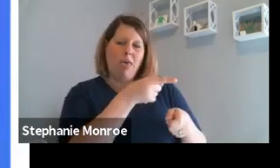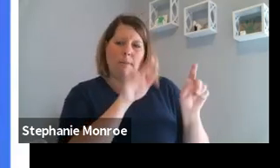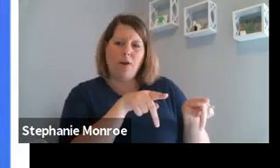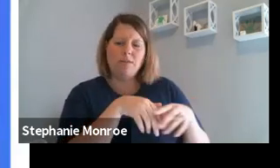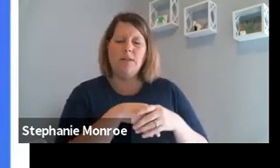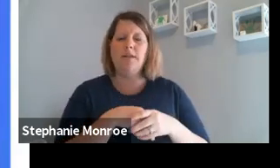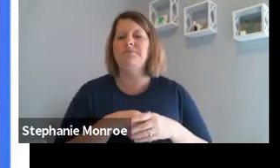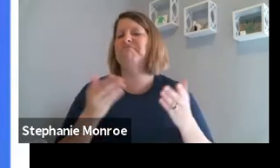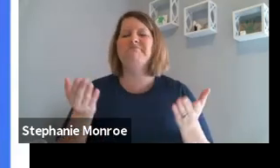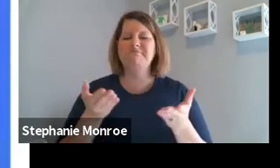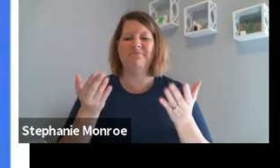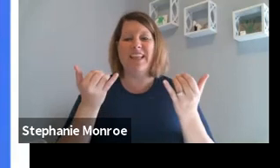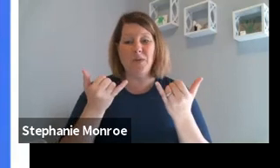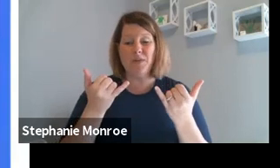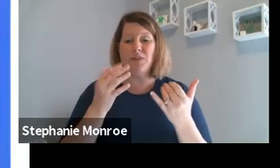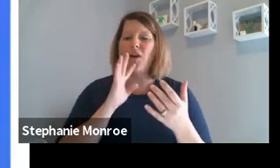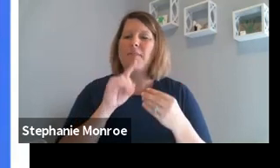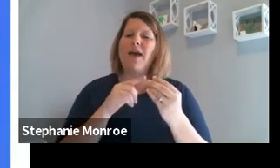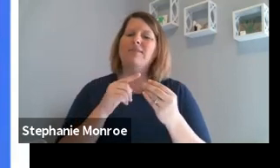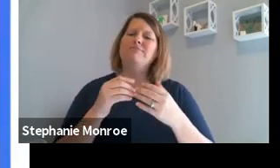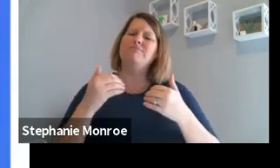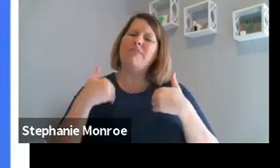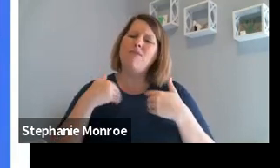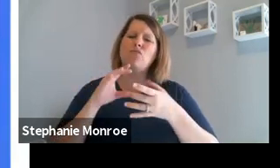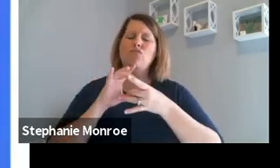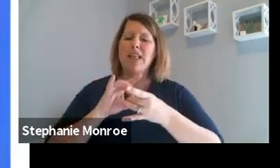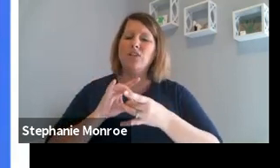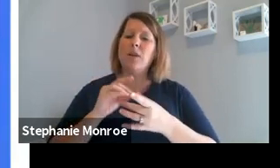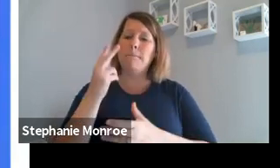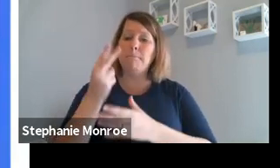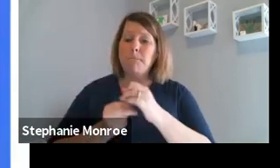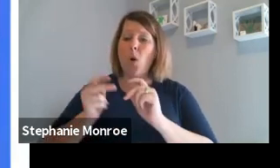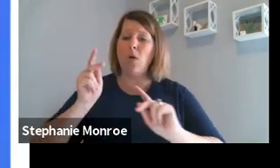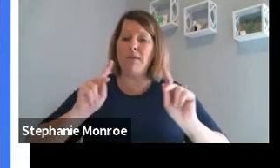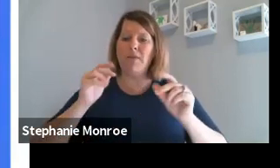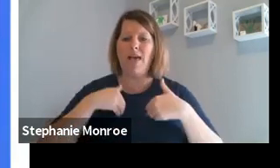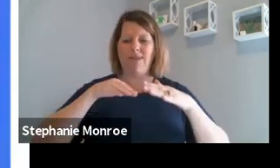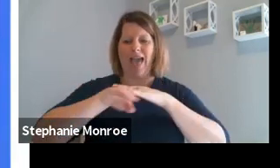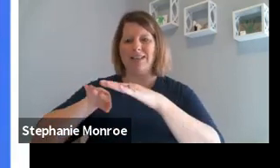Here, we're talking about having a relationship where both partners have access to financial resources